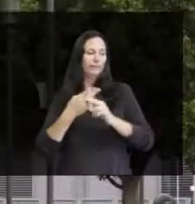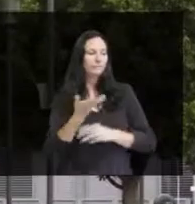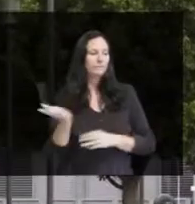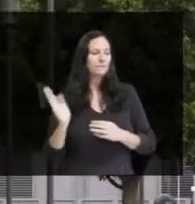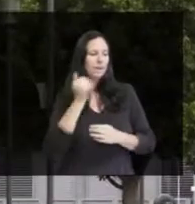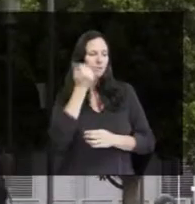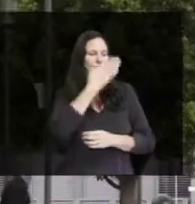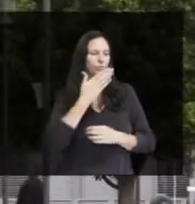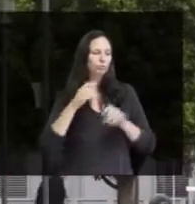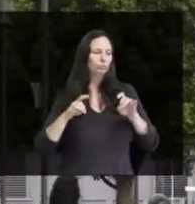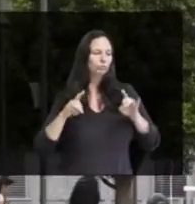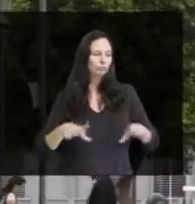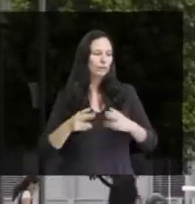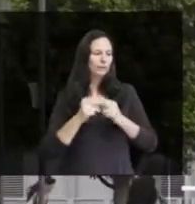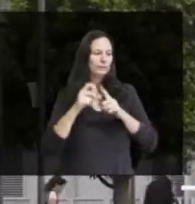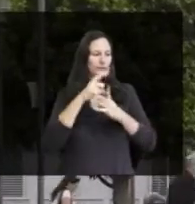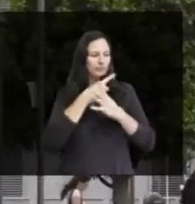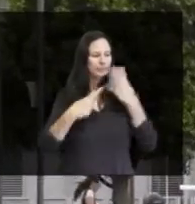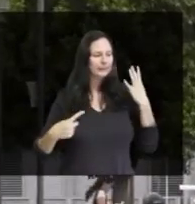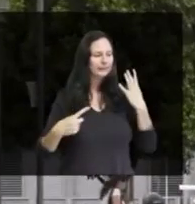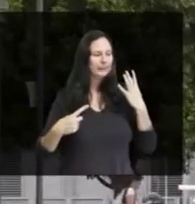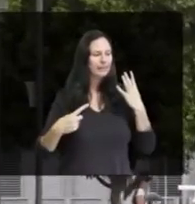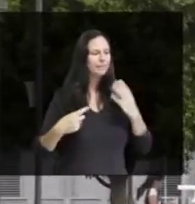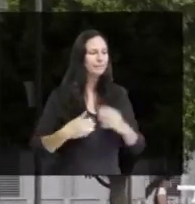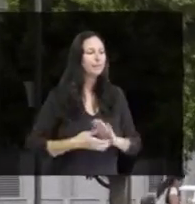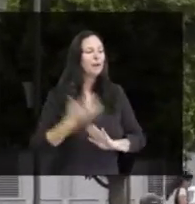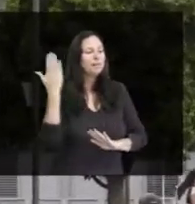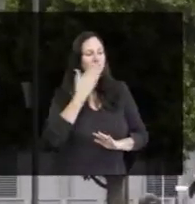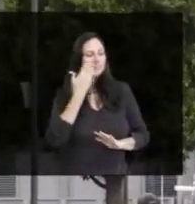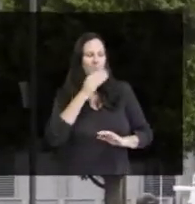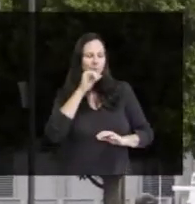Jake's joined the board of the Aboriginal Disability Network